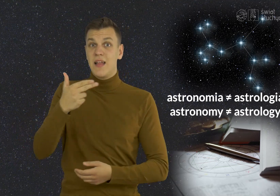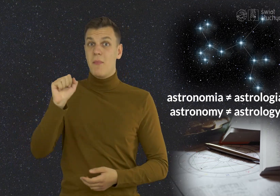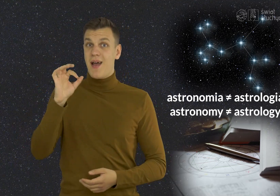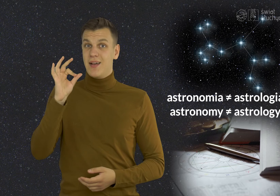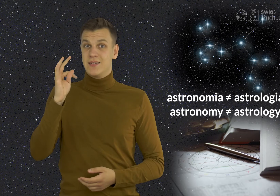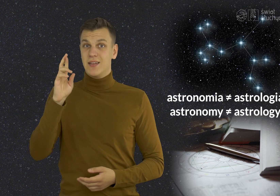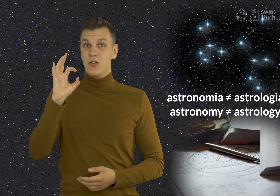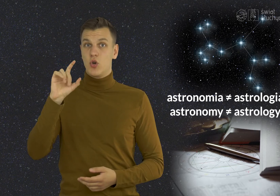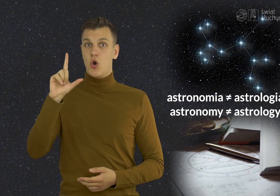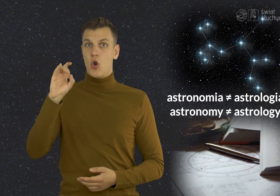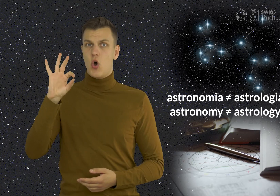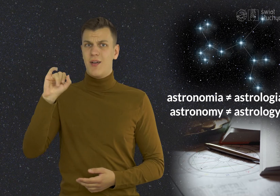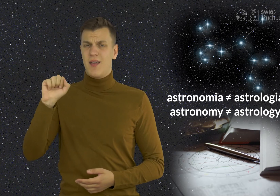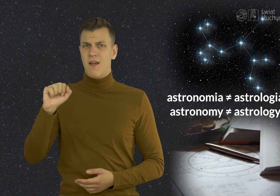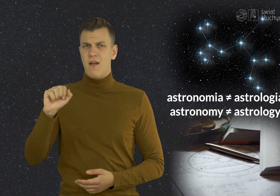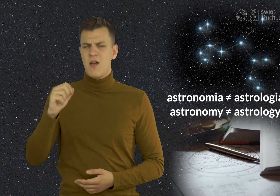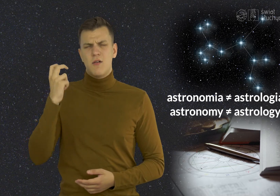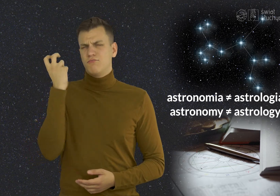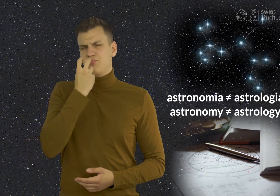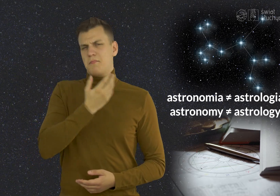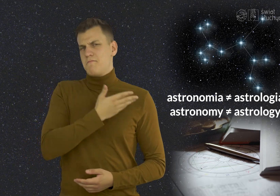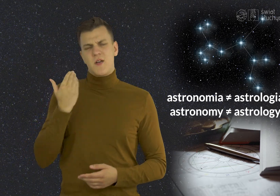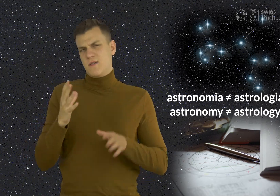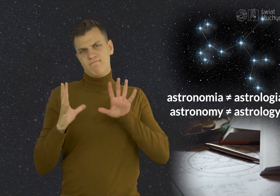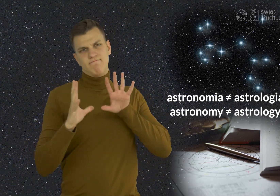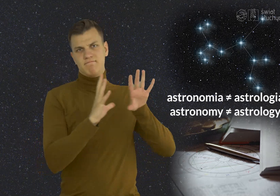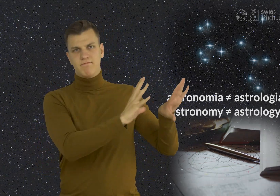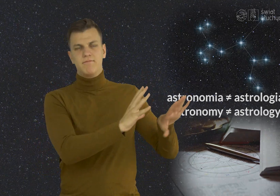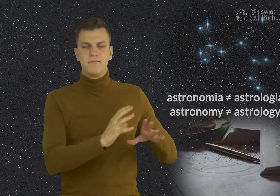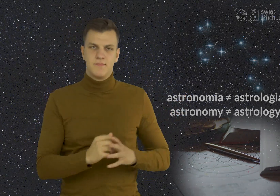We are not interested in astrology.